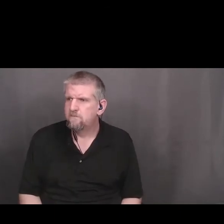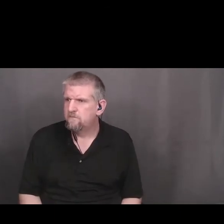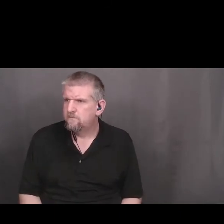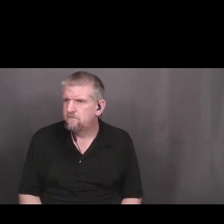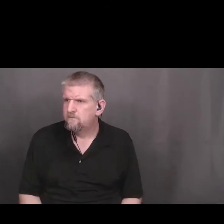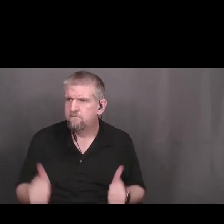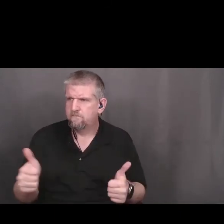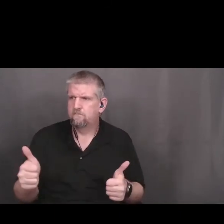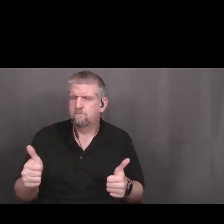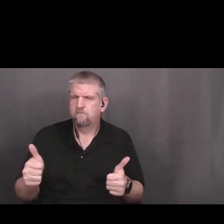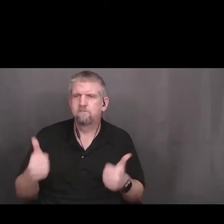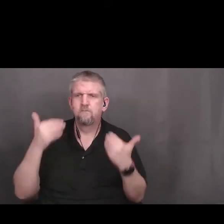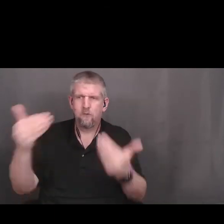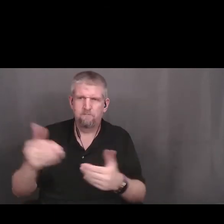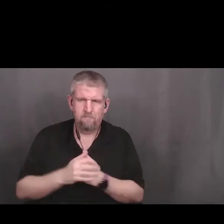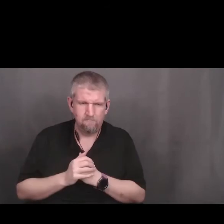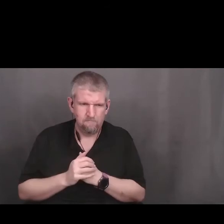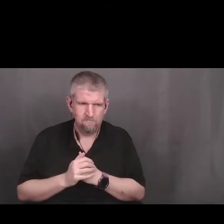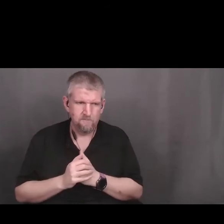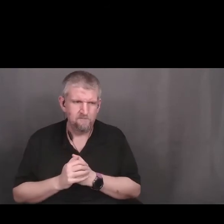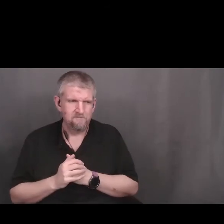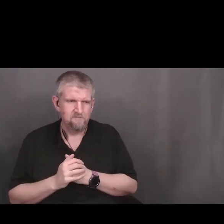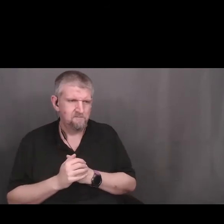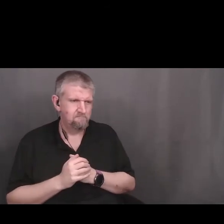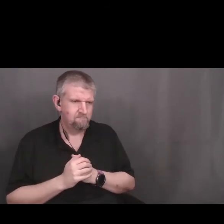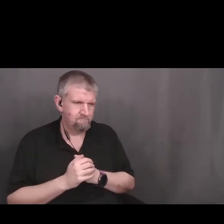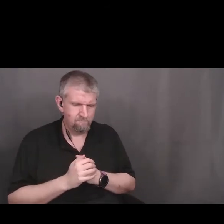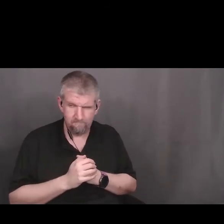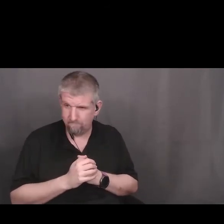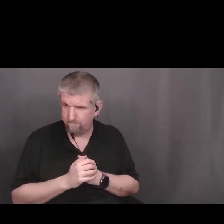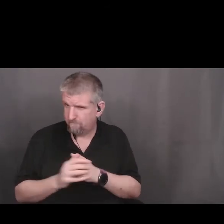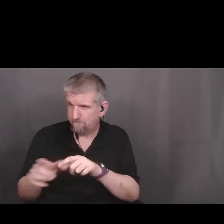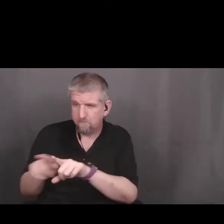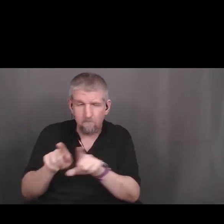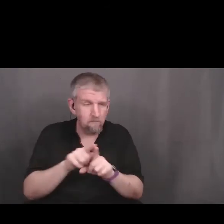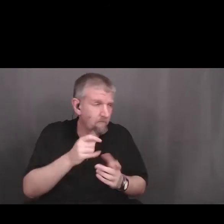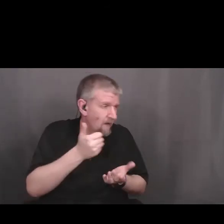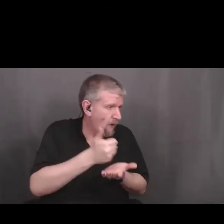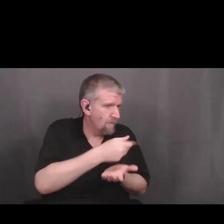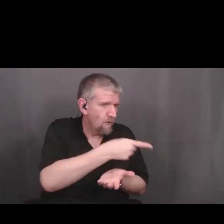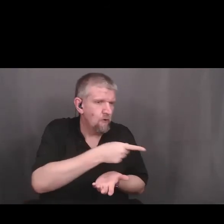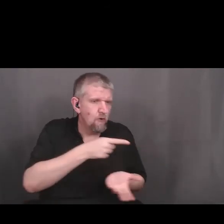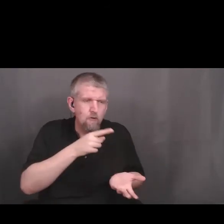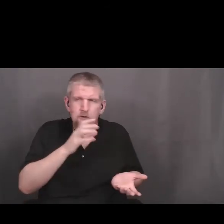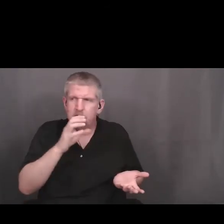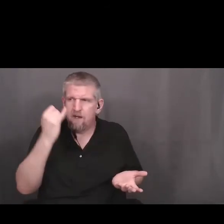Okay, go ahead, Jon. Okay, okay, so we can also assist you with finding other means to get this technology.